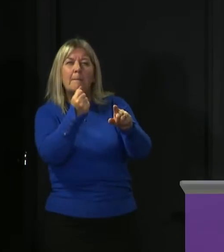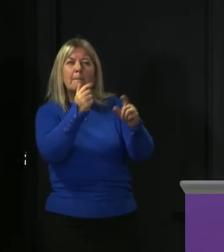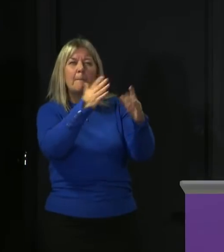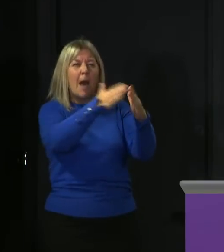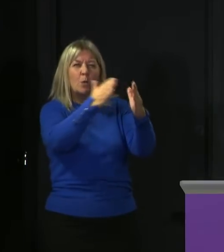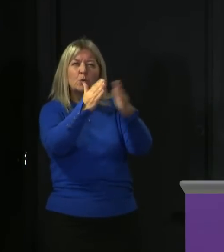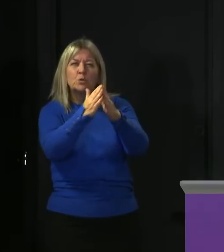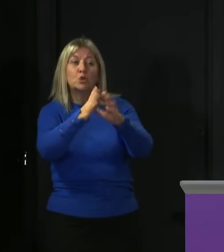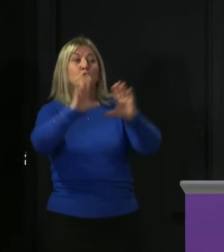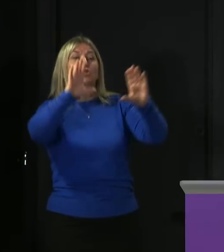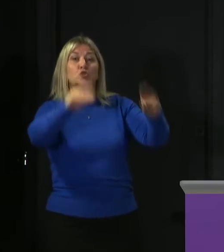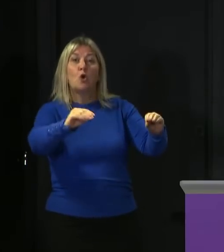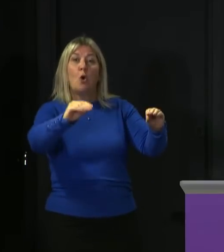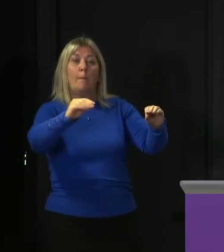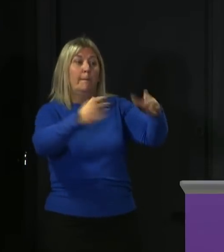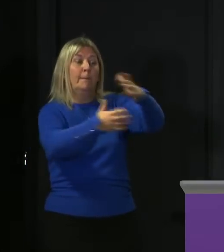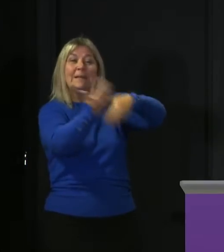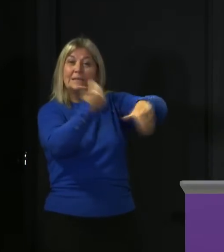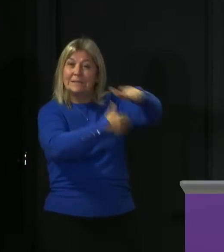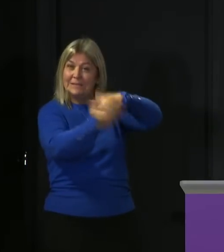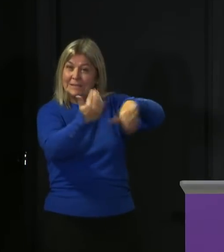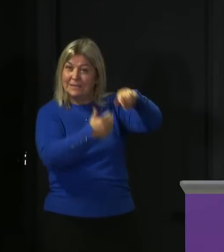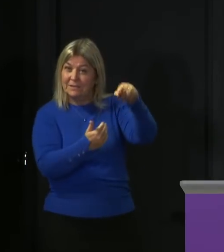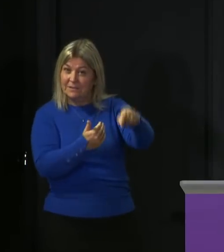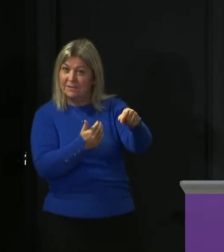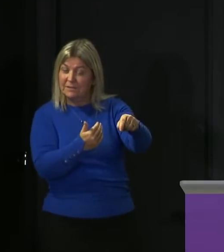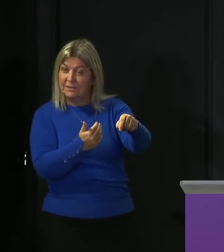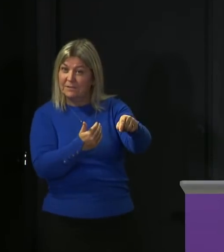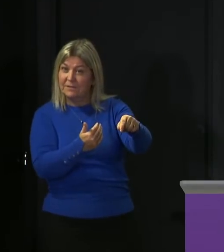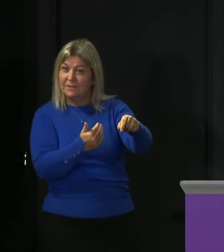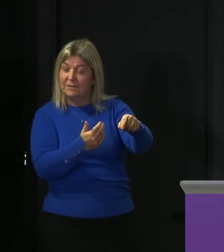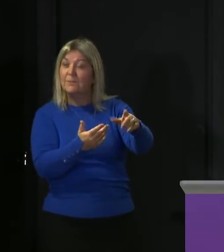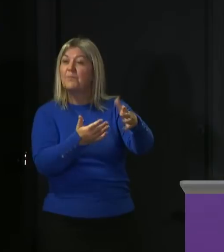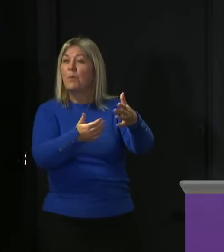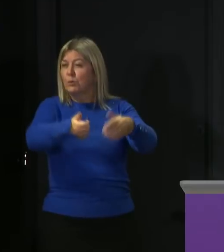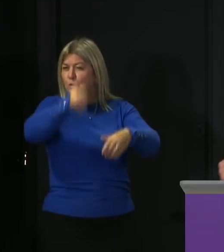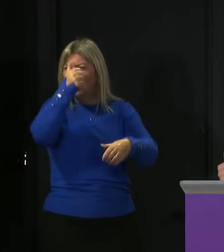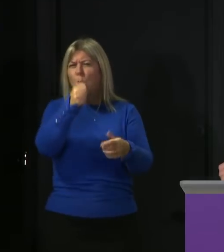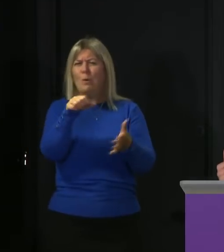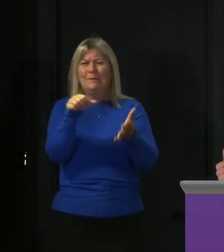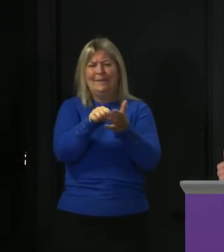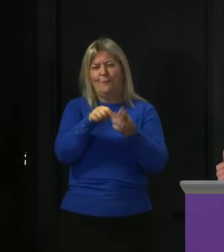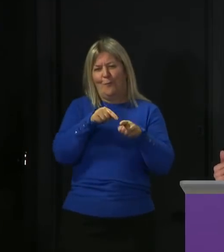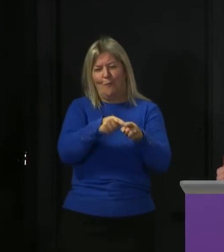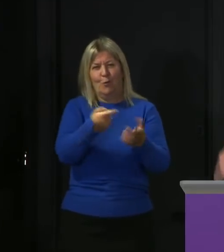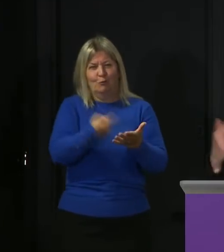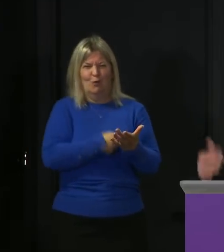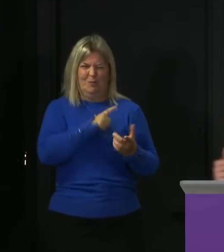together in settings where we know people find it more difficult to comply with all of the physical